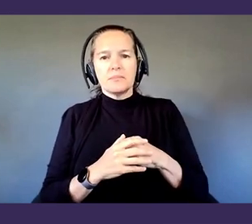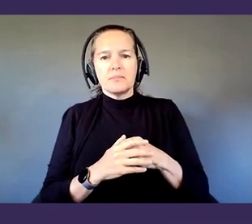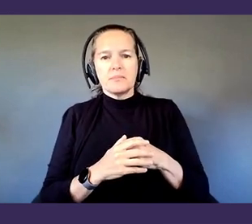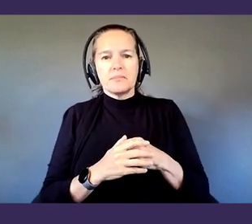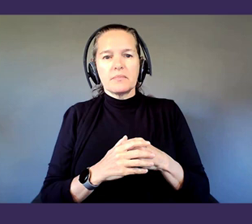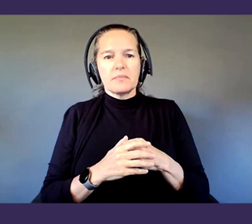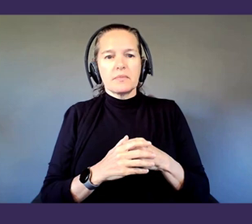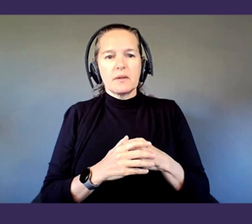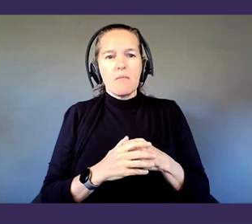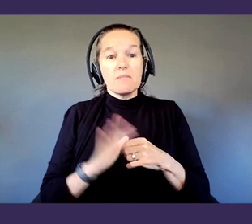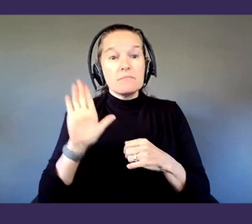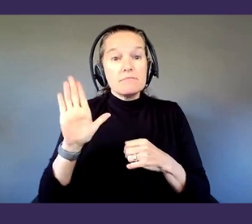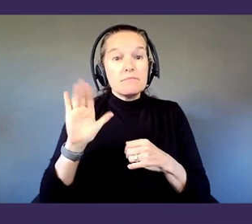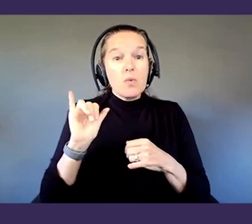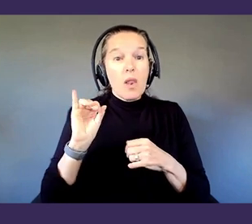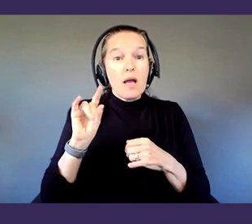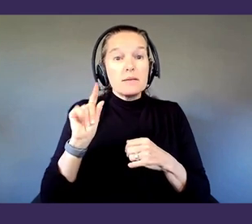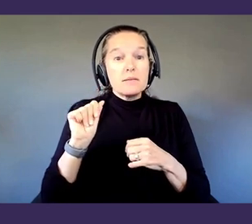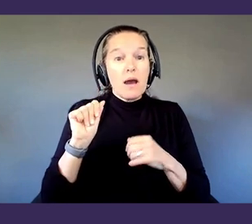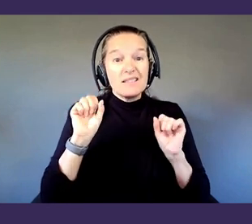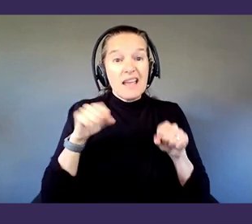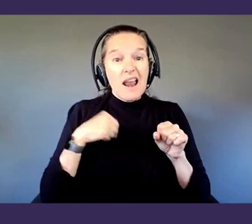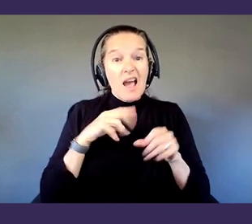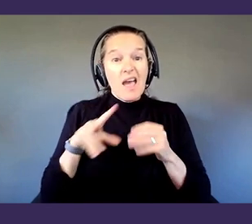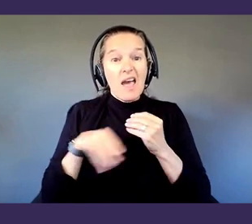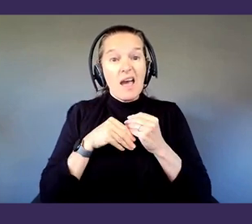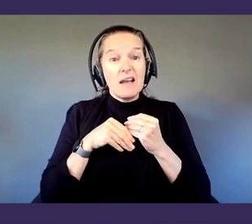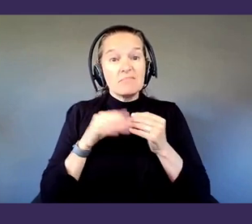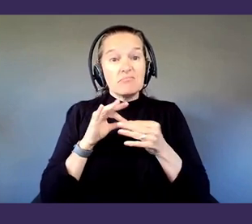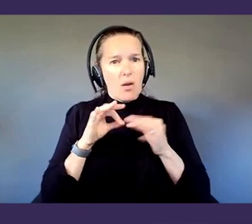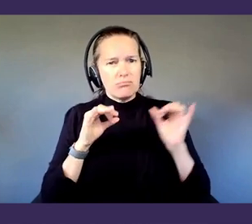If I may interject for a little bit. Yes, yeah, of course.